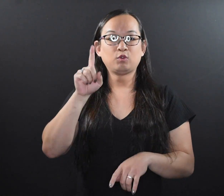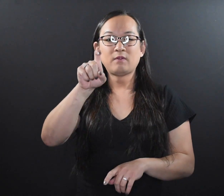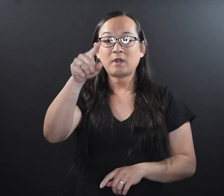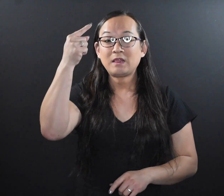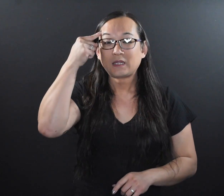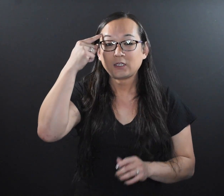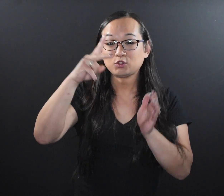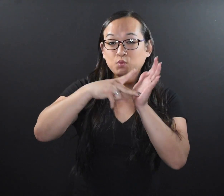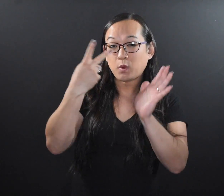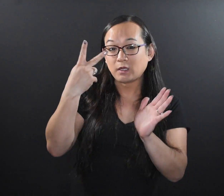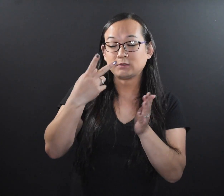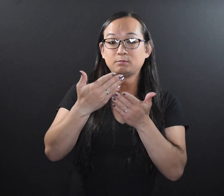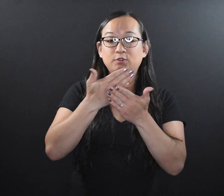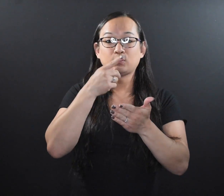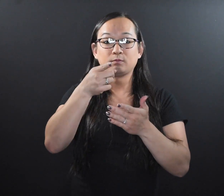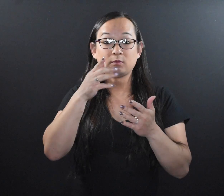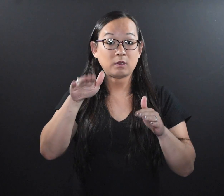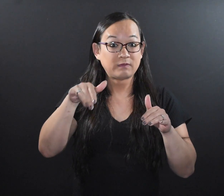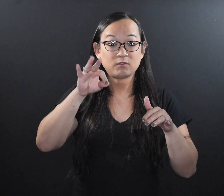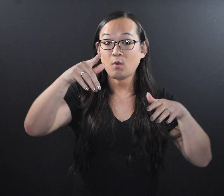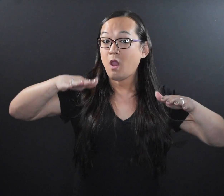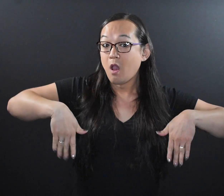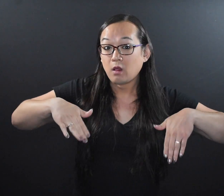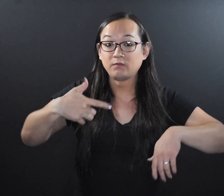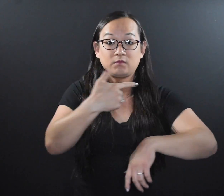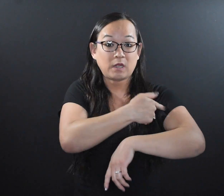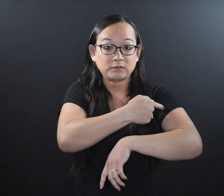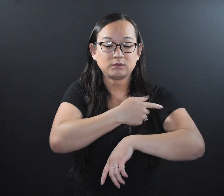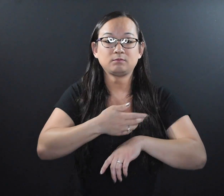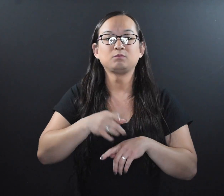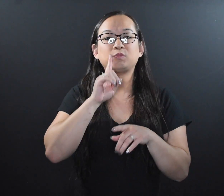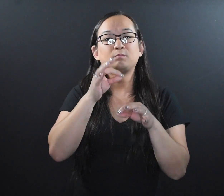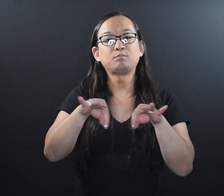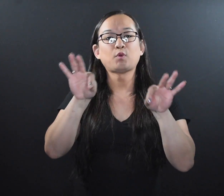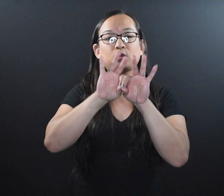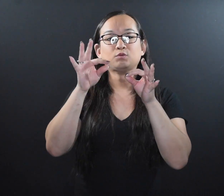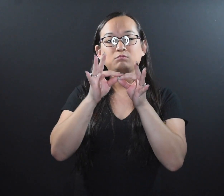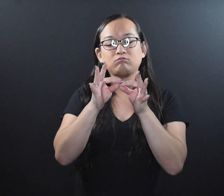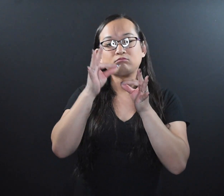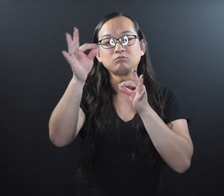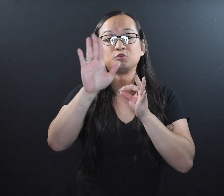so people should consider this, and if you have not yet been